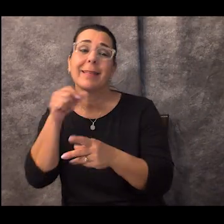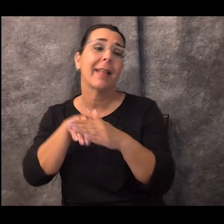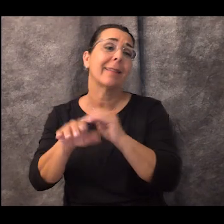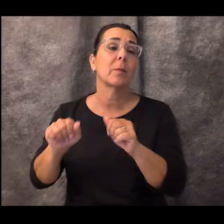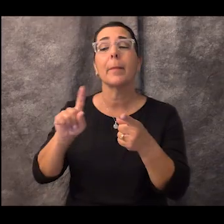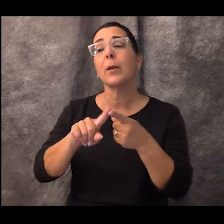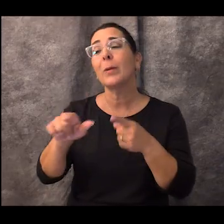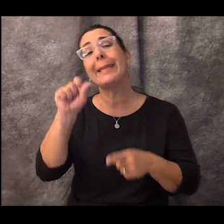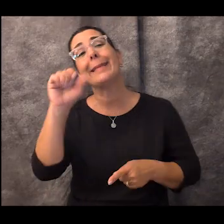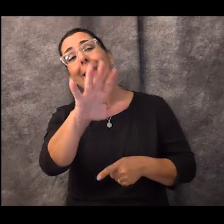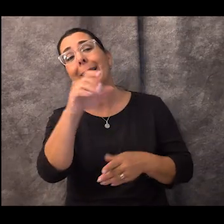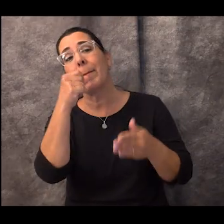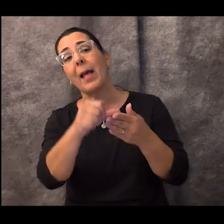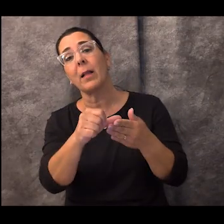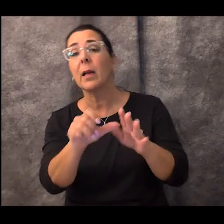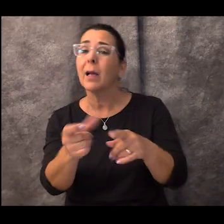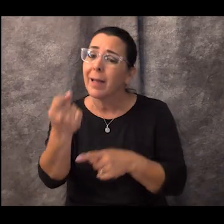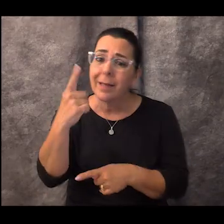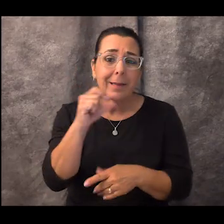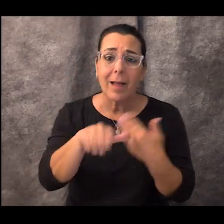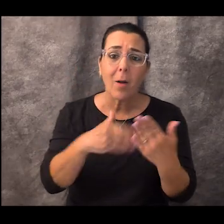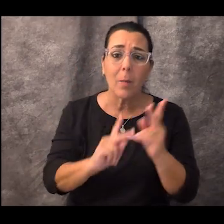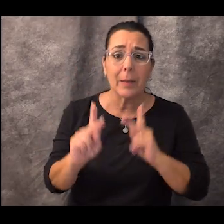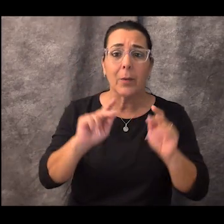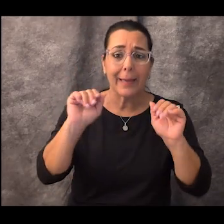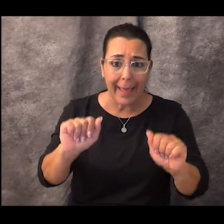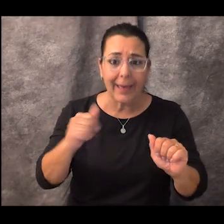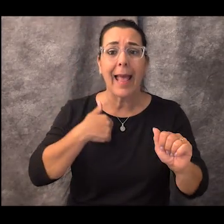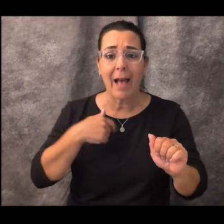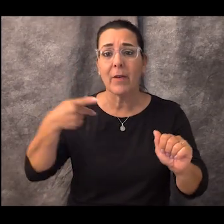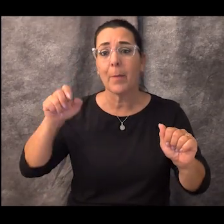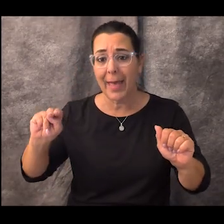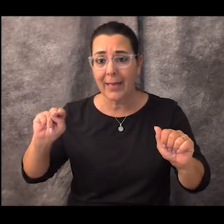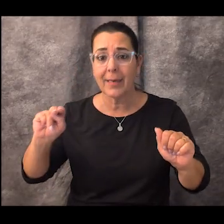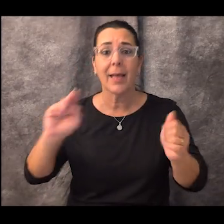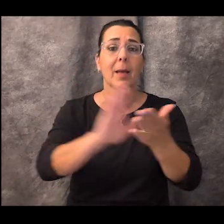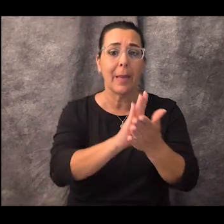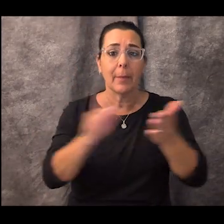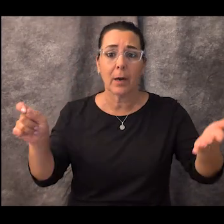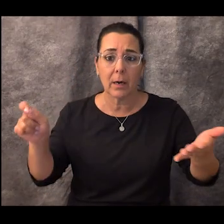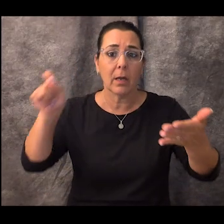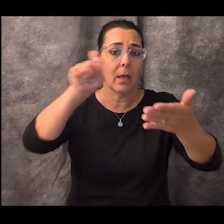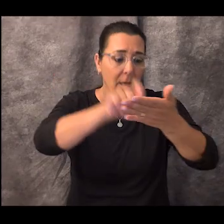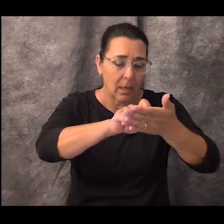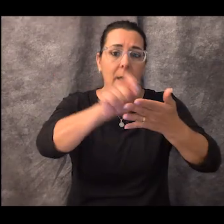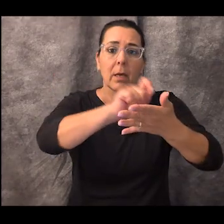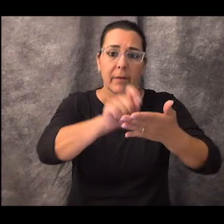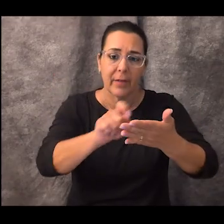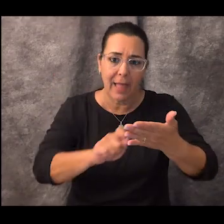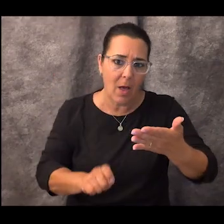And it's like not everyone can hold a piece of paper and a pen and put them together and fill out that paper ballot, right?